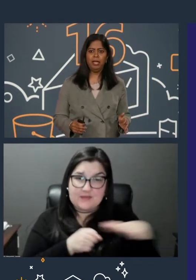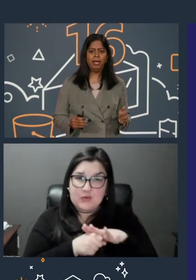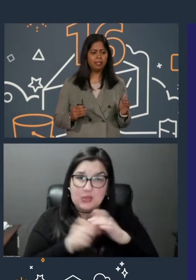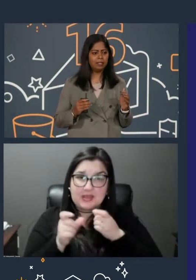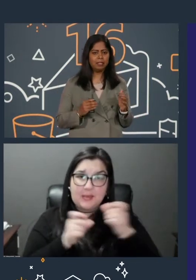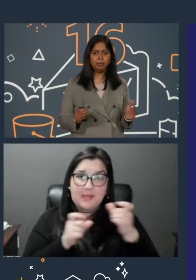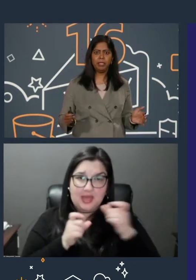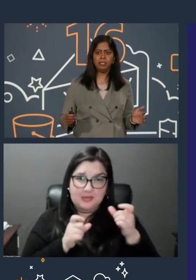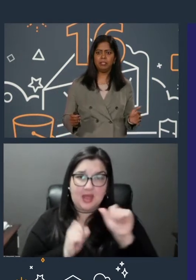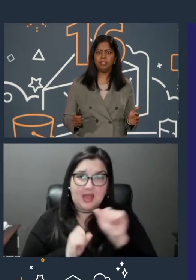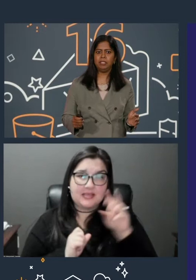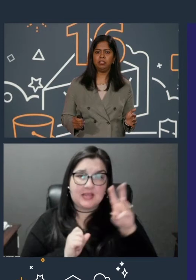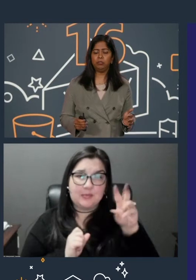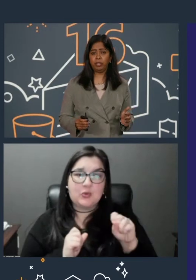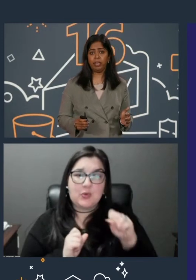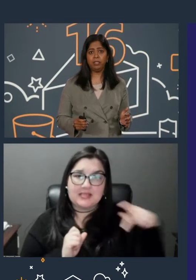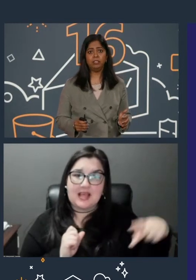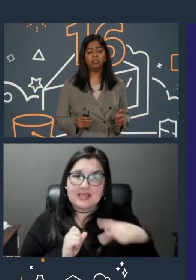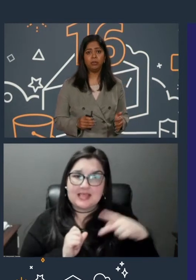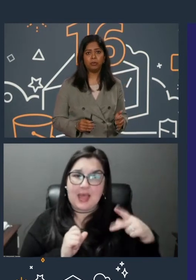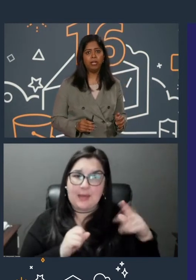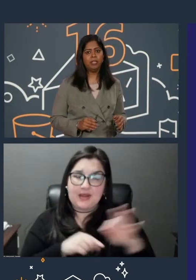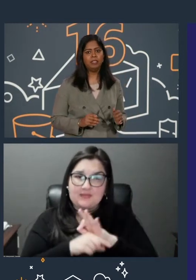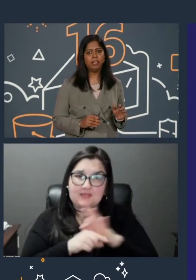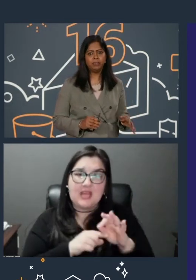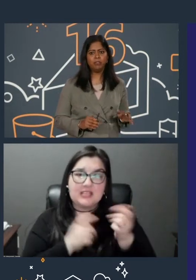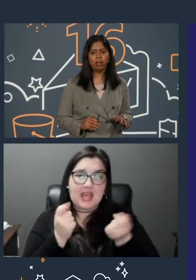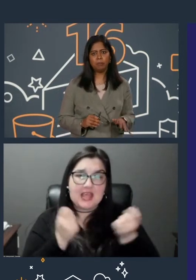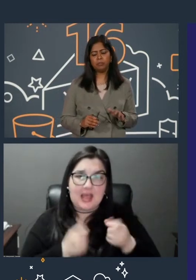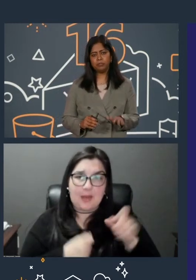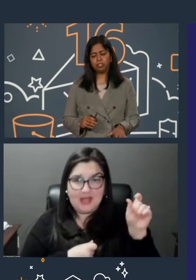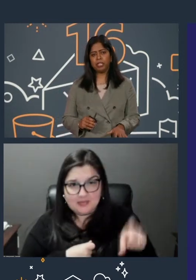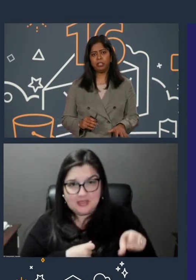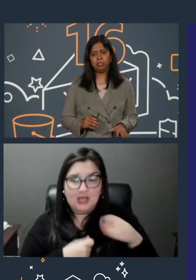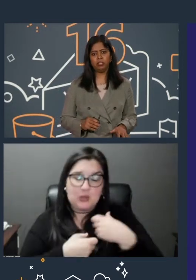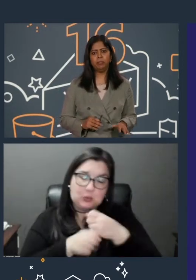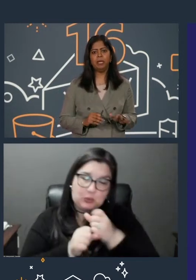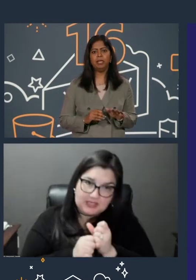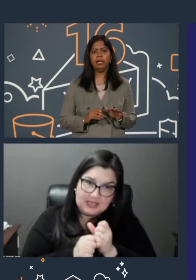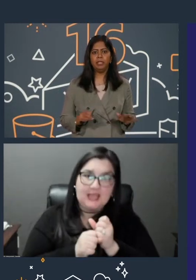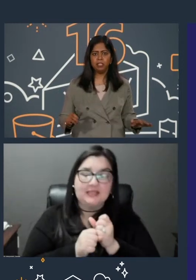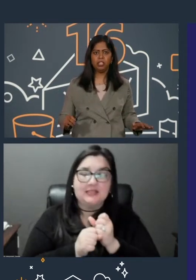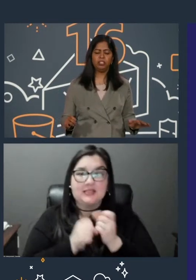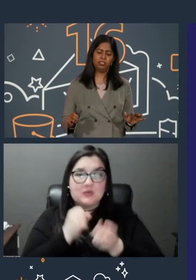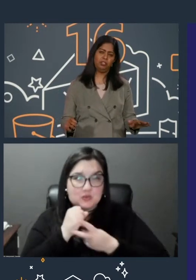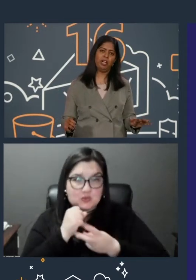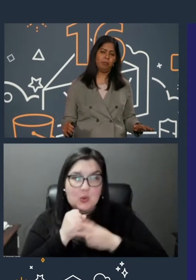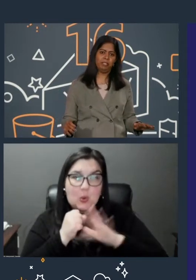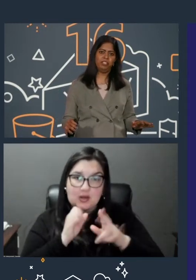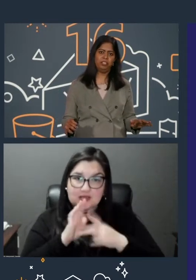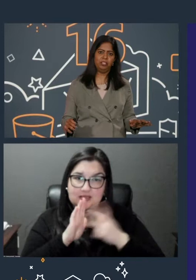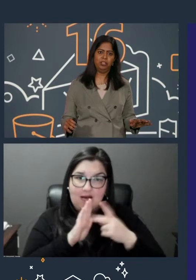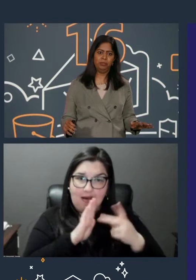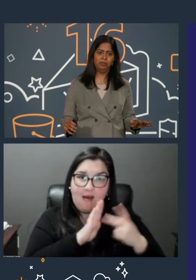and it eliminates the need to create and store derivative copies of your data, or make any changes to your application code.